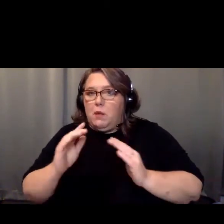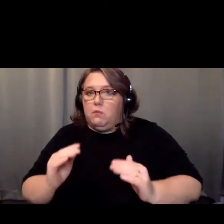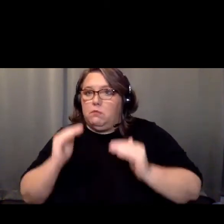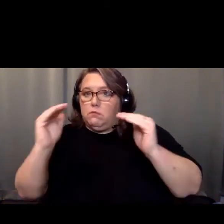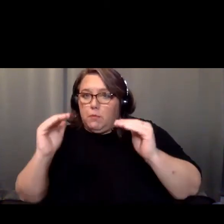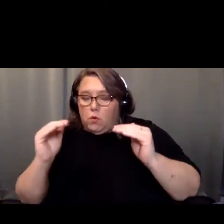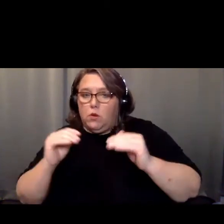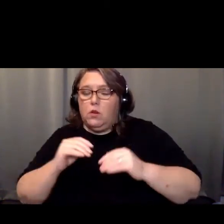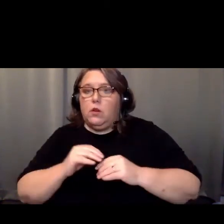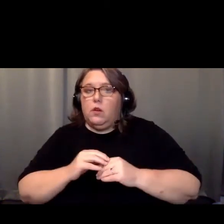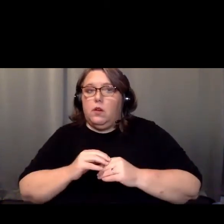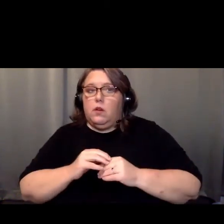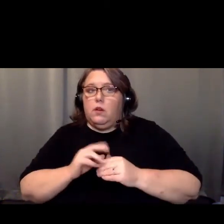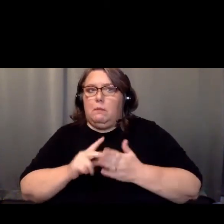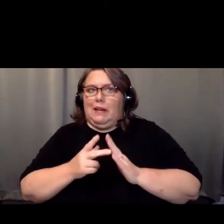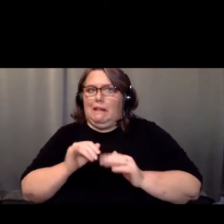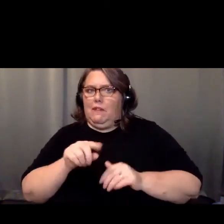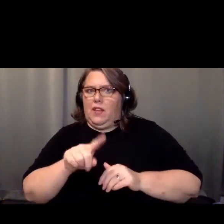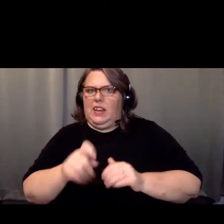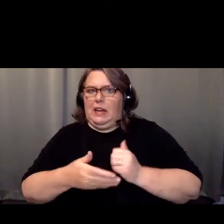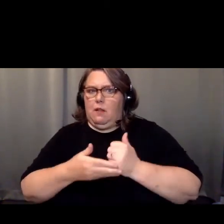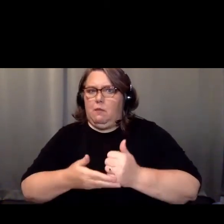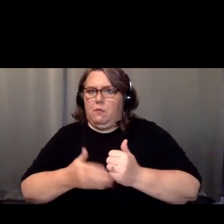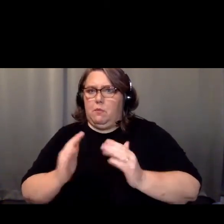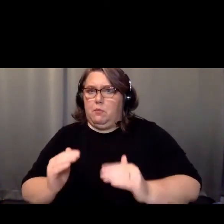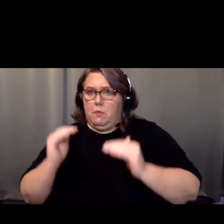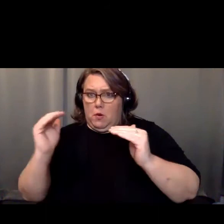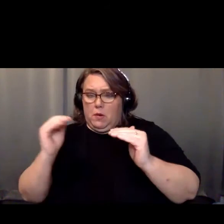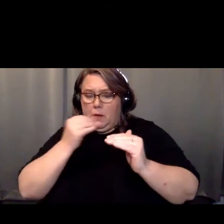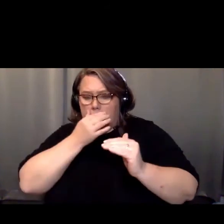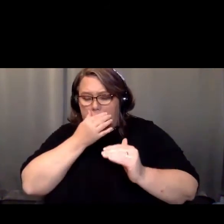requires assistance, let's say if I currently